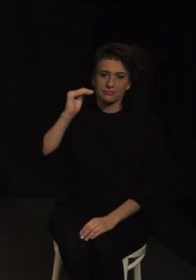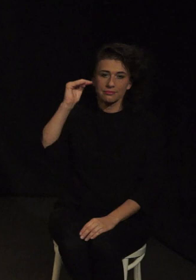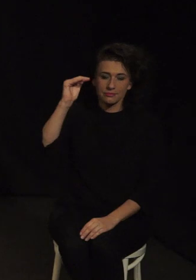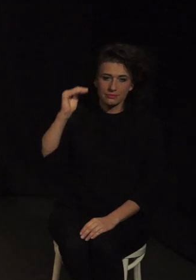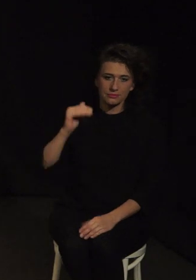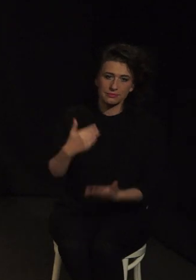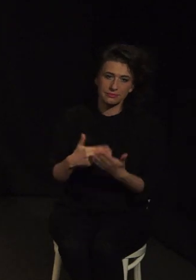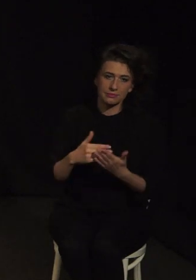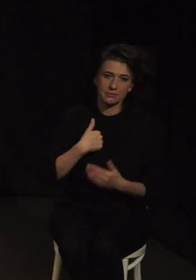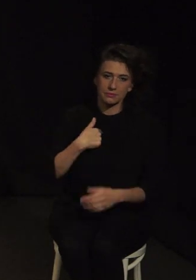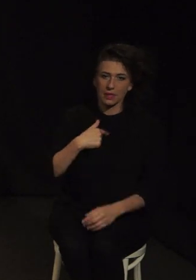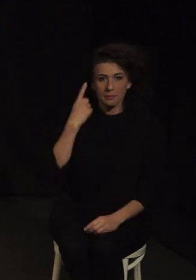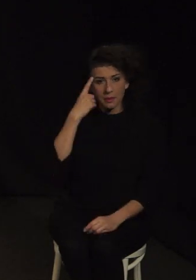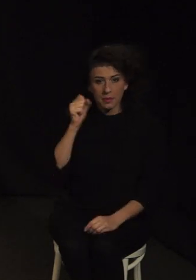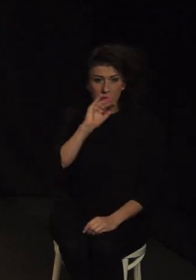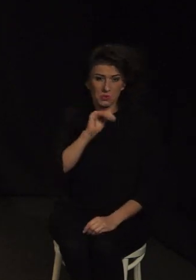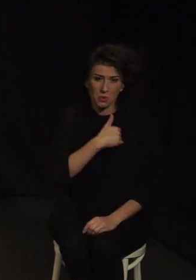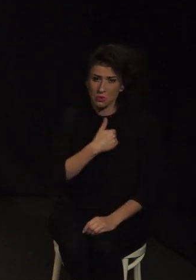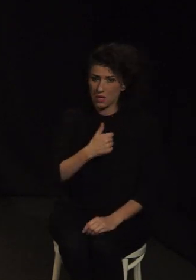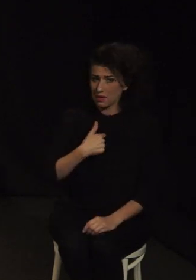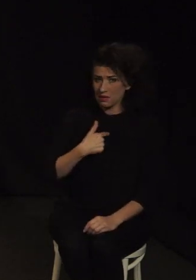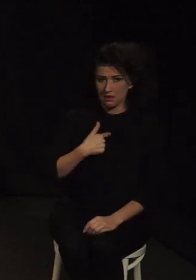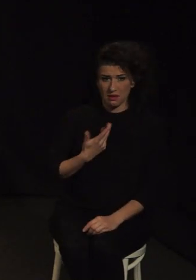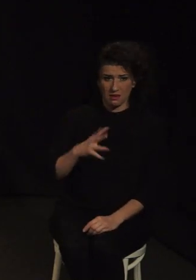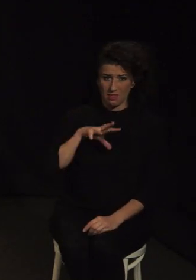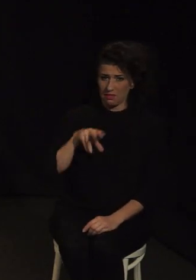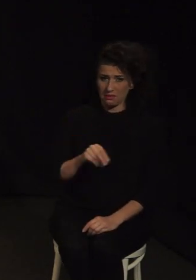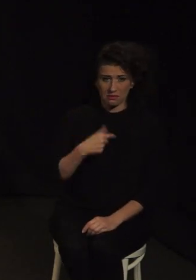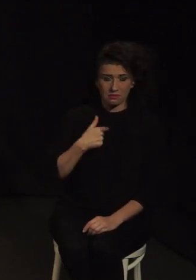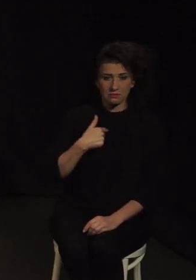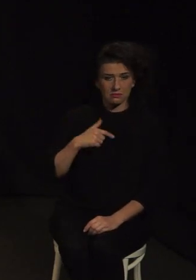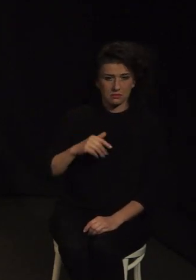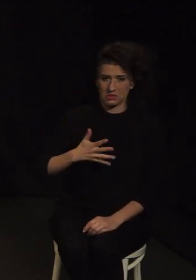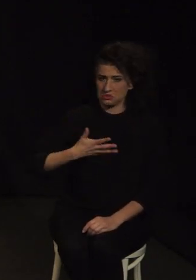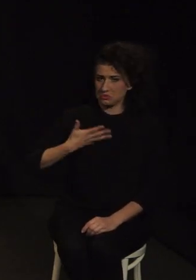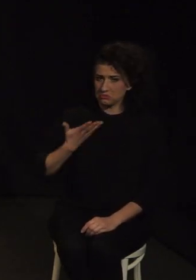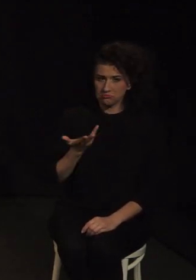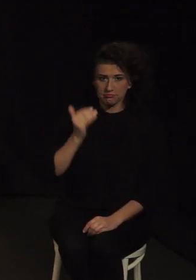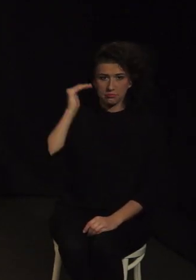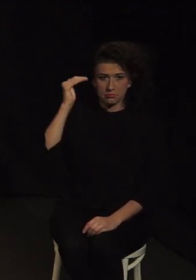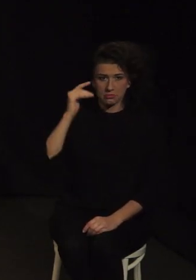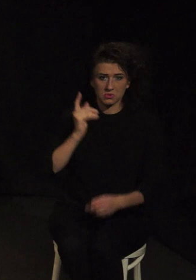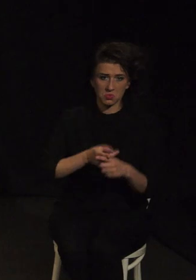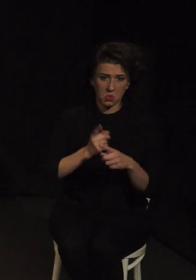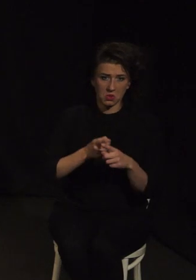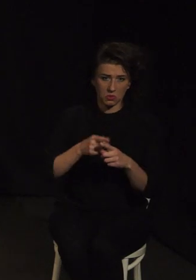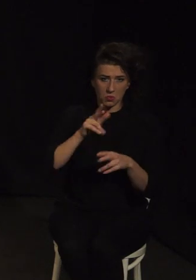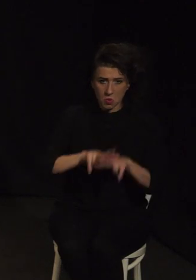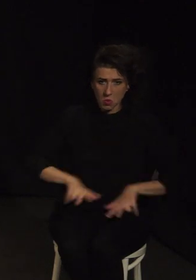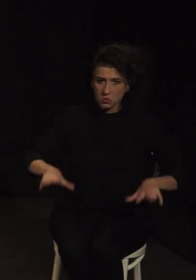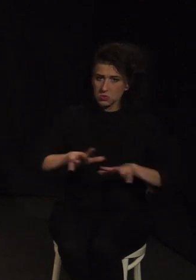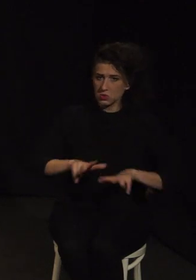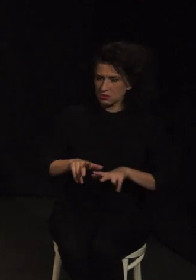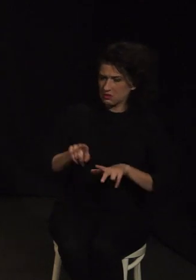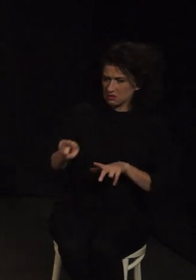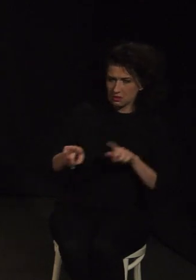However, when I was at school, I was shocked that older members of my family